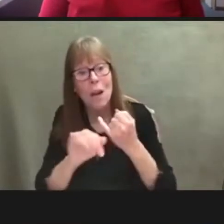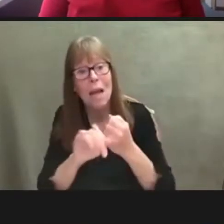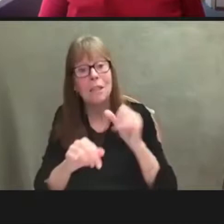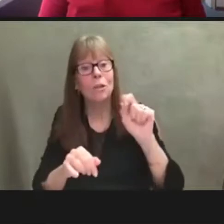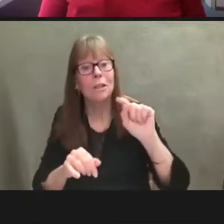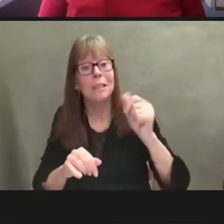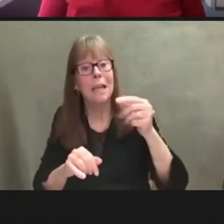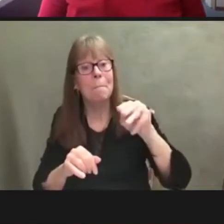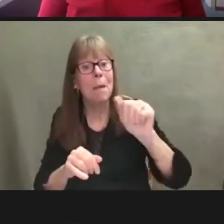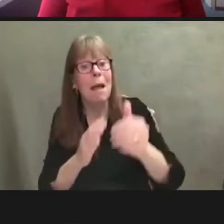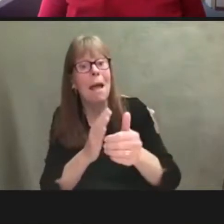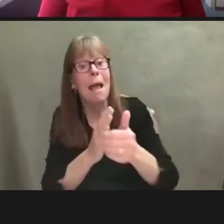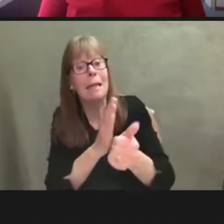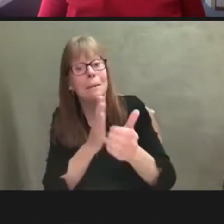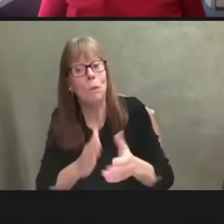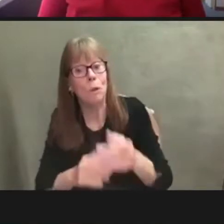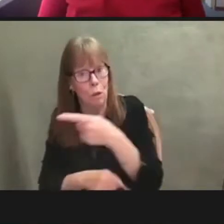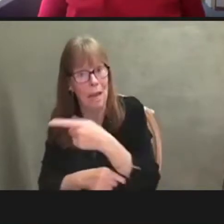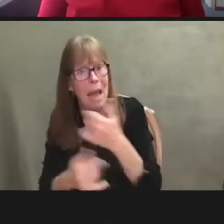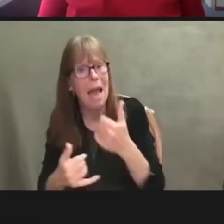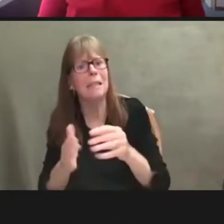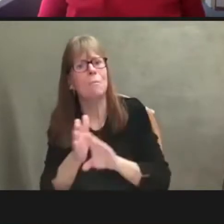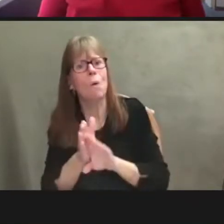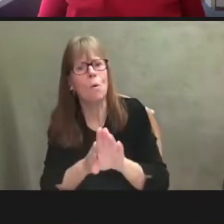a program that's now called HOP—honest, hope, and proud.